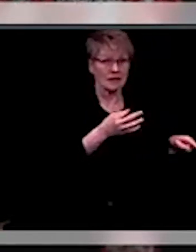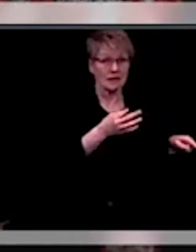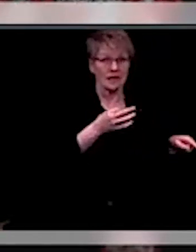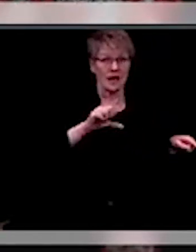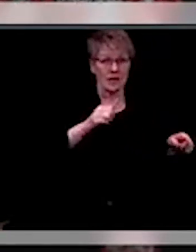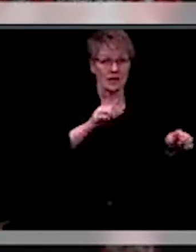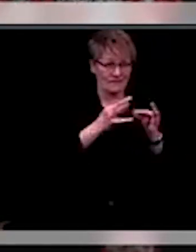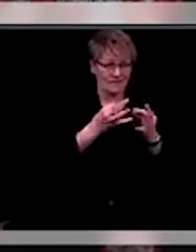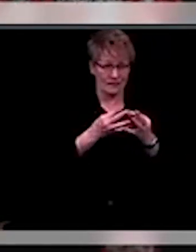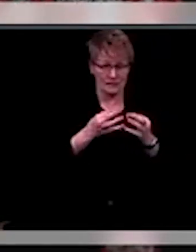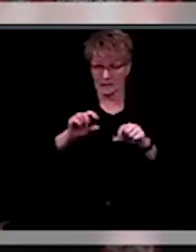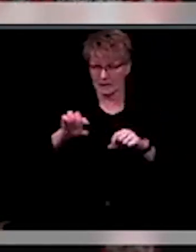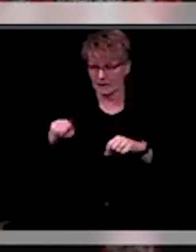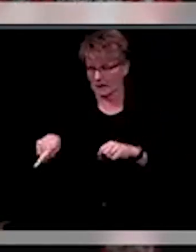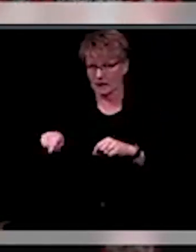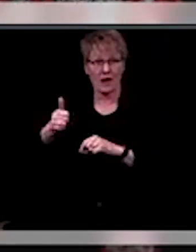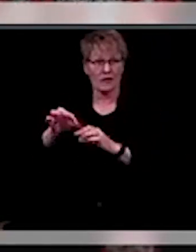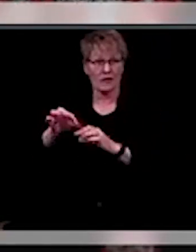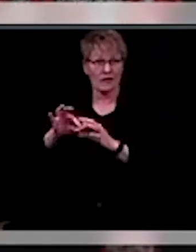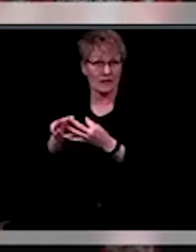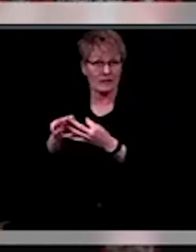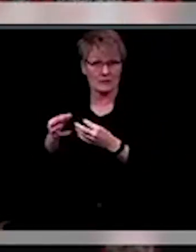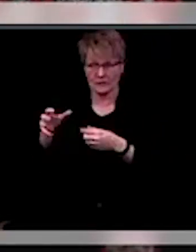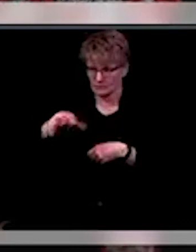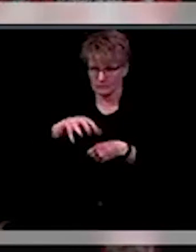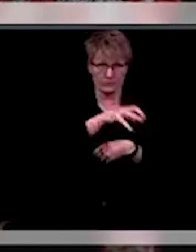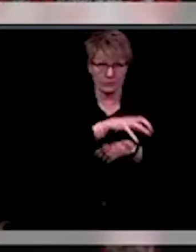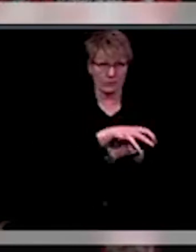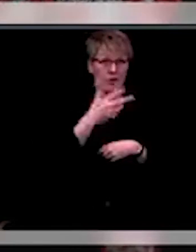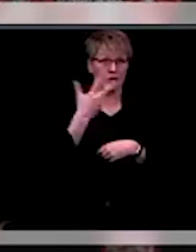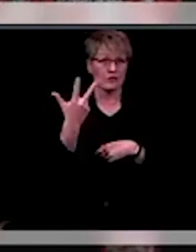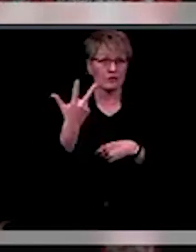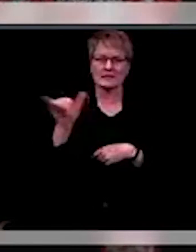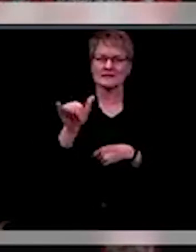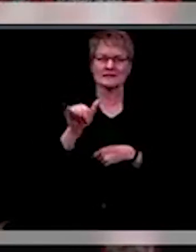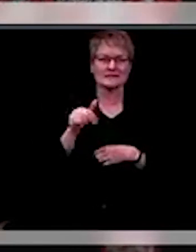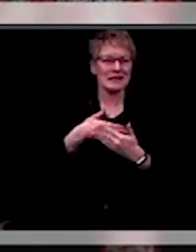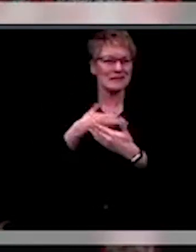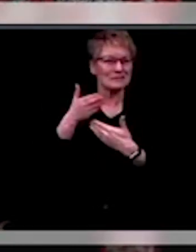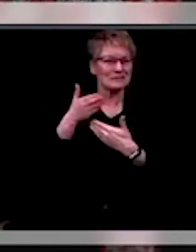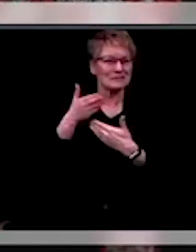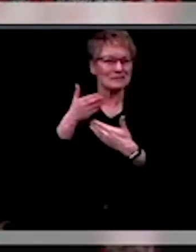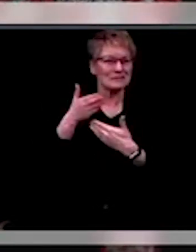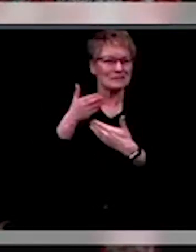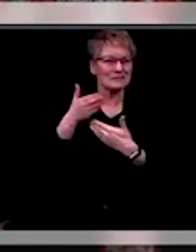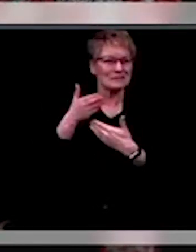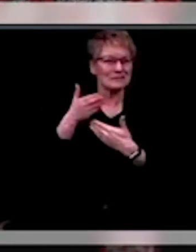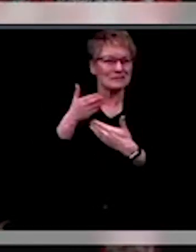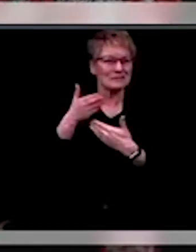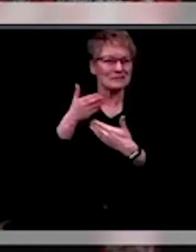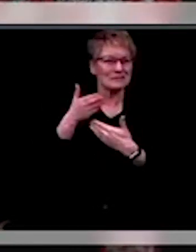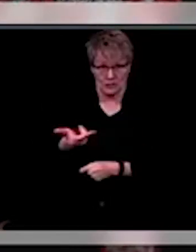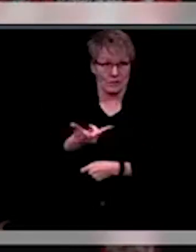kids interact with and they're being safe and they do that in a manner that feels comfortable because